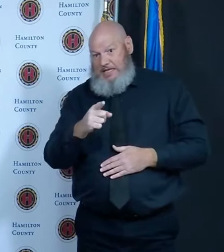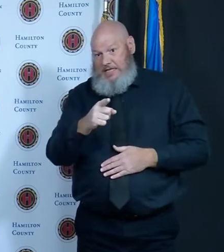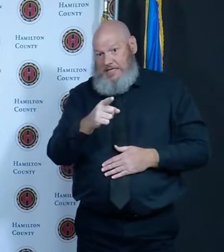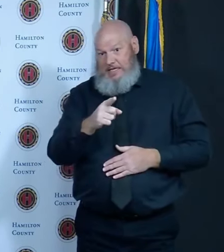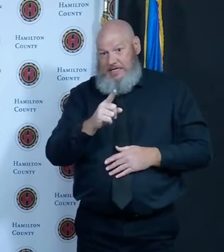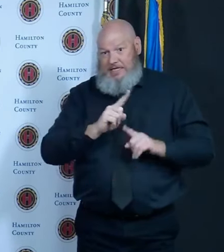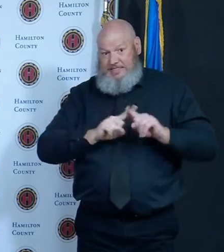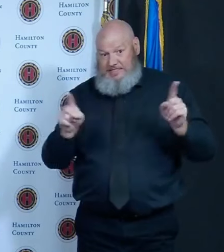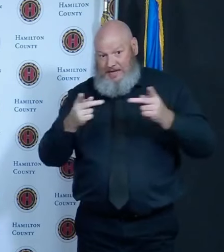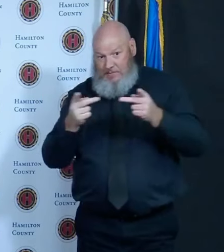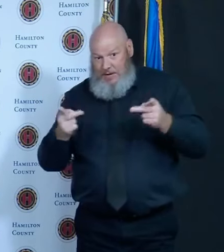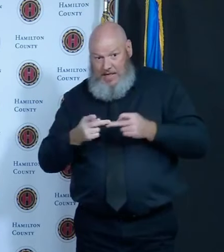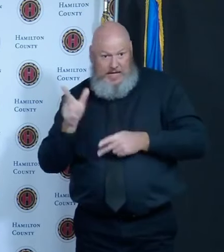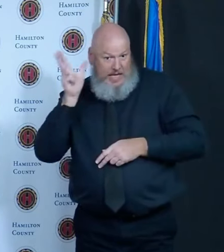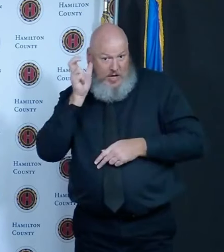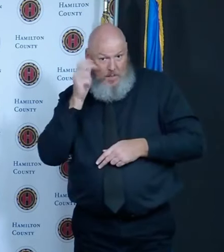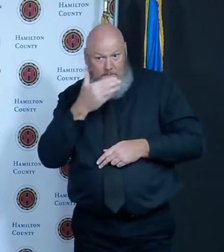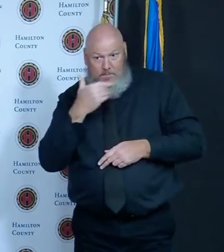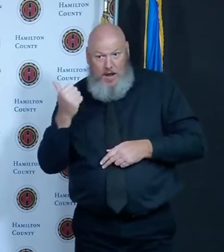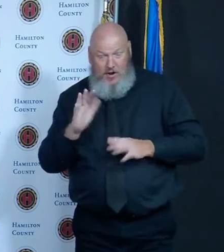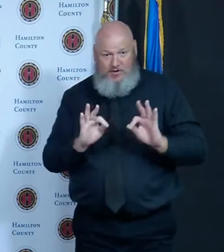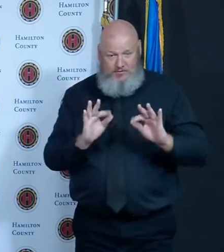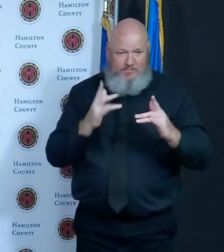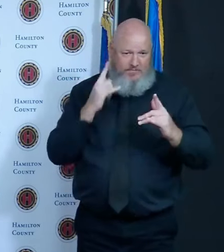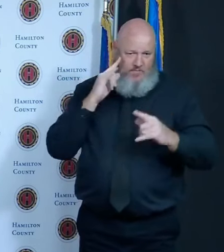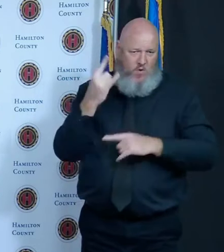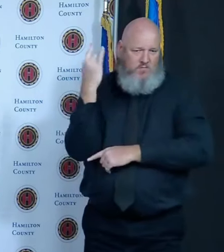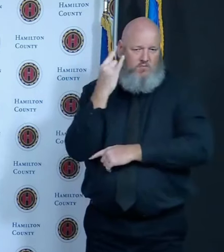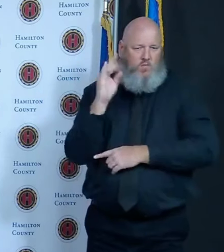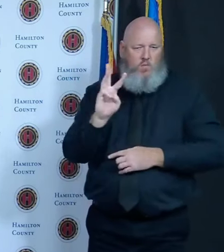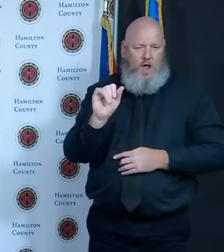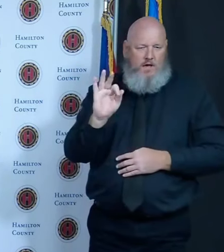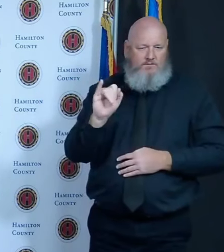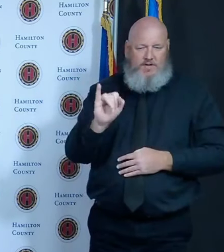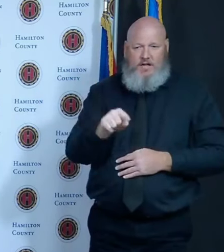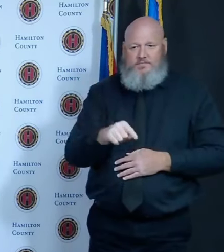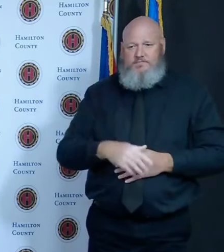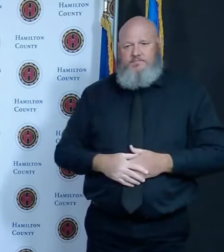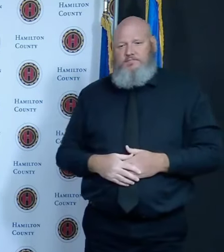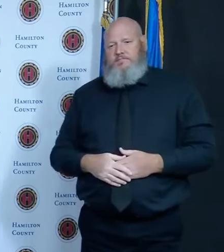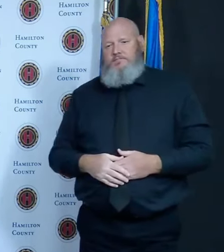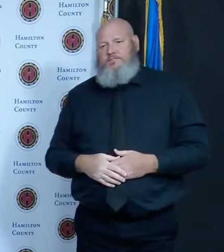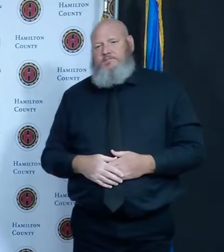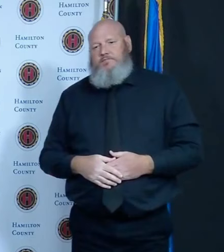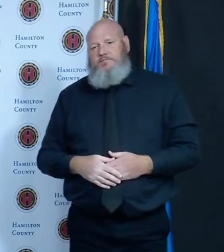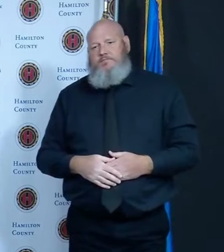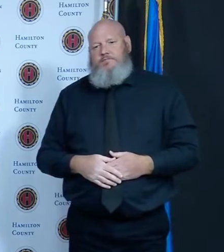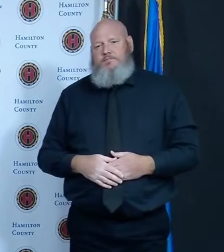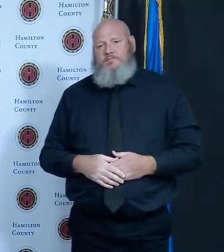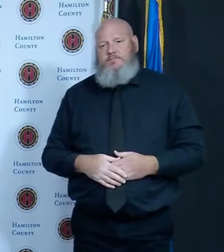get better or rather we're gonna get better reception so let's try again Jill we did hear the beginning of what you were saying related to the